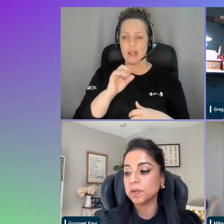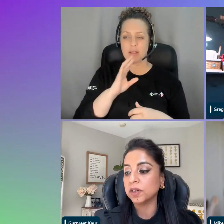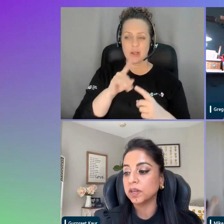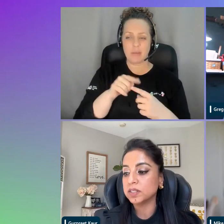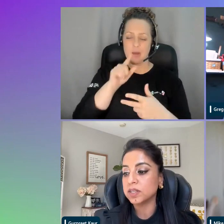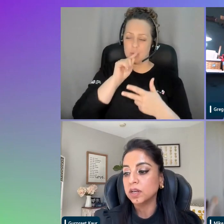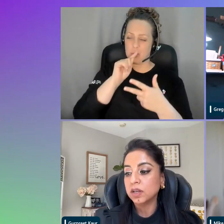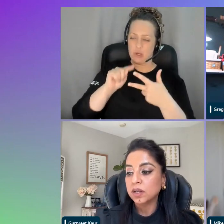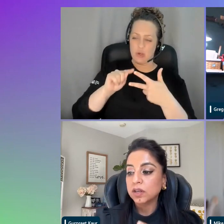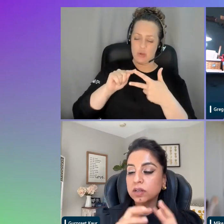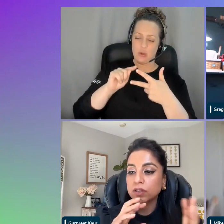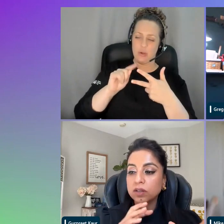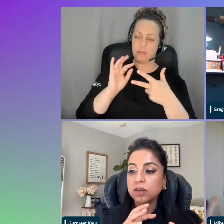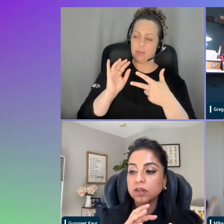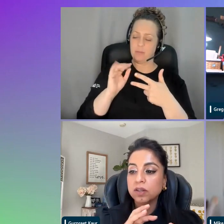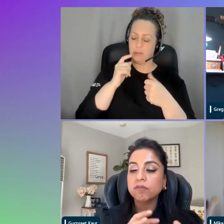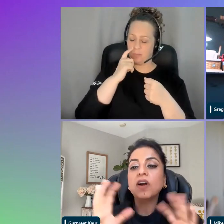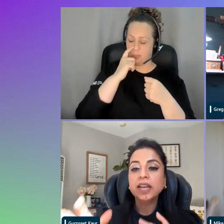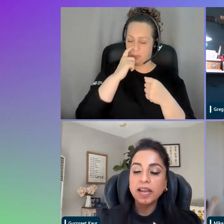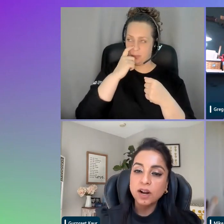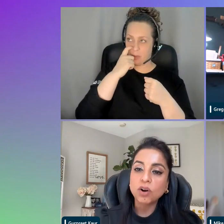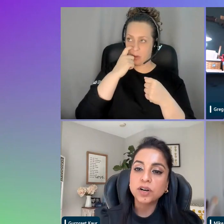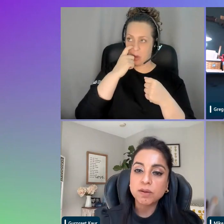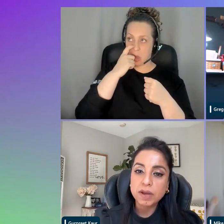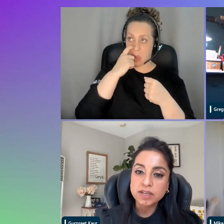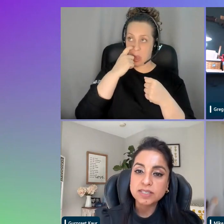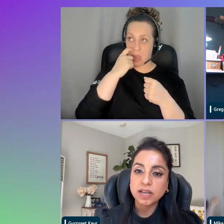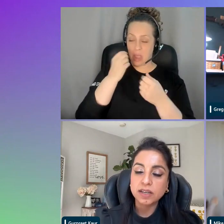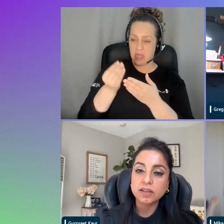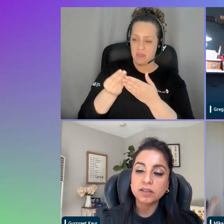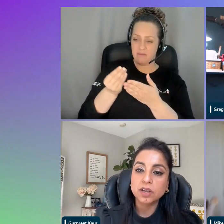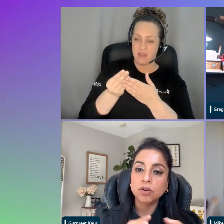experience since the funding had already been assigned, you know,